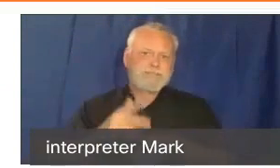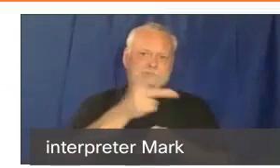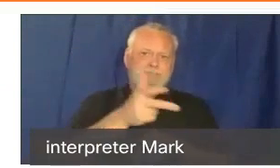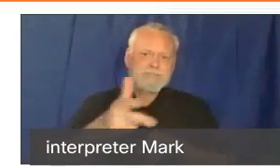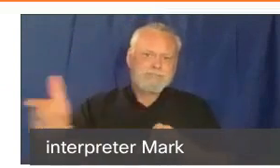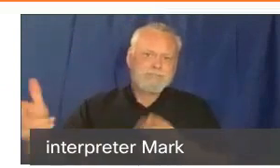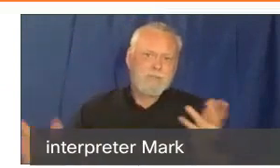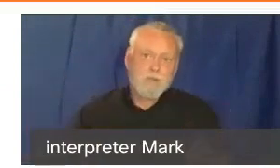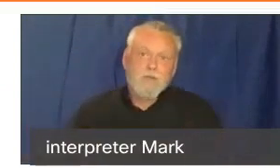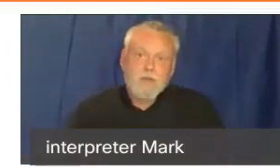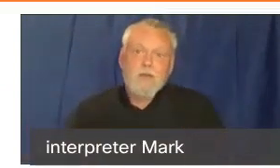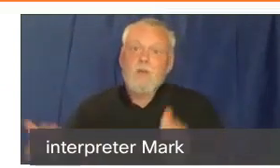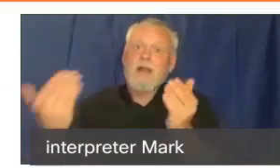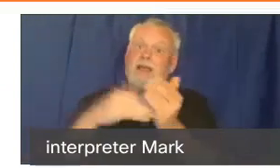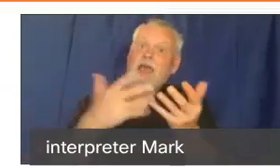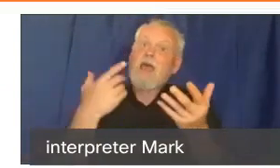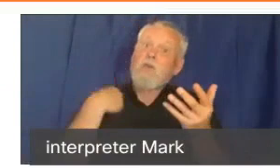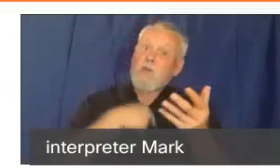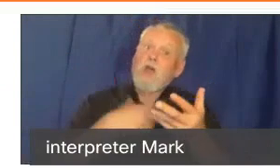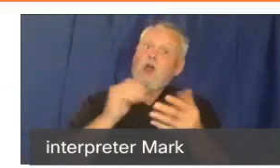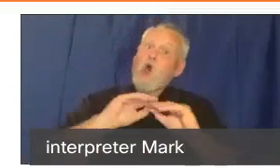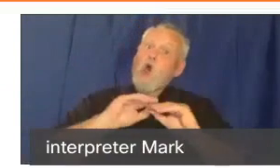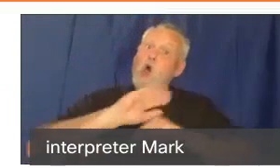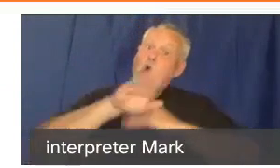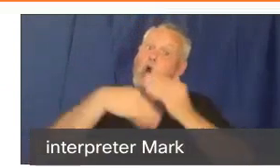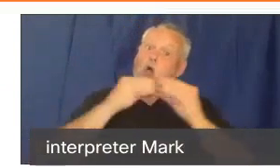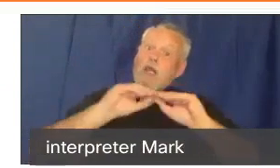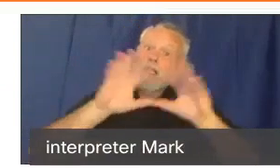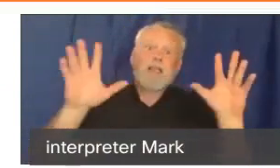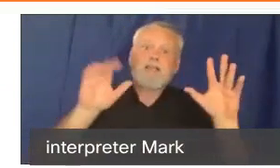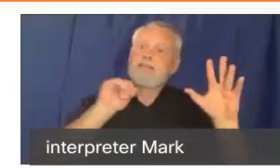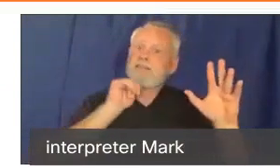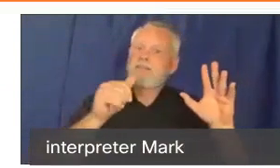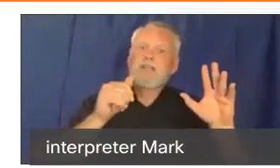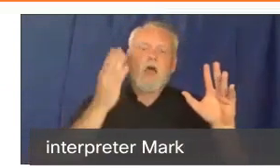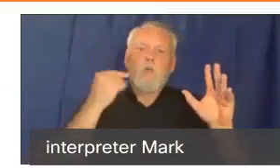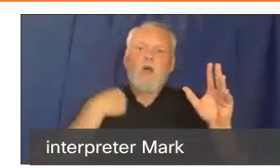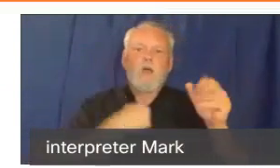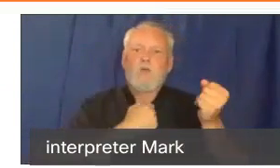Again, make sure that we're all clear that this is not why we supported at the end of the trail.